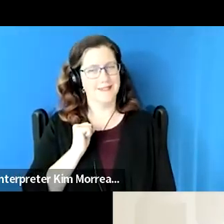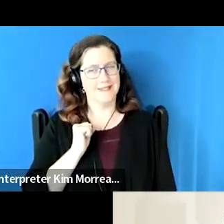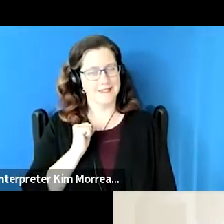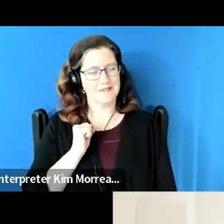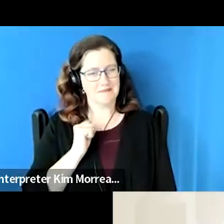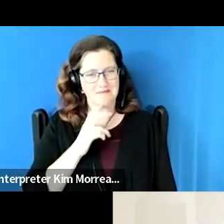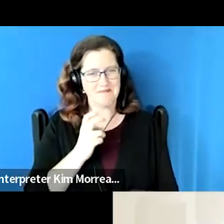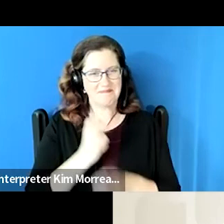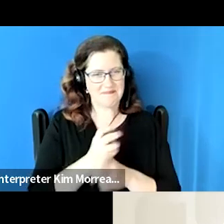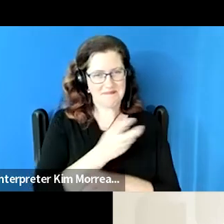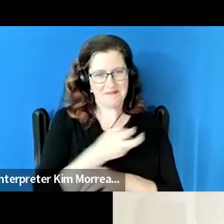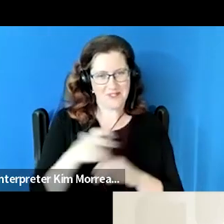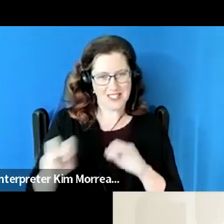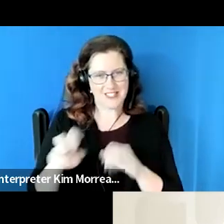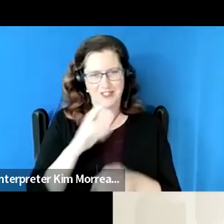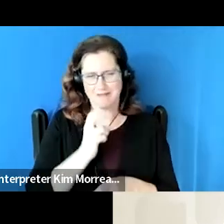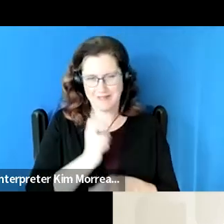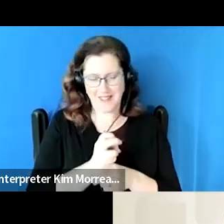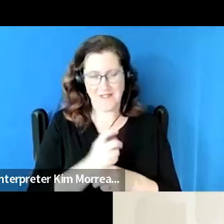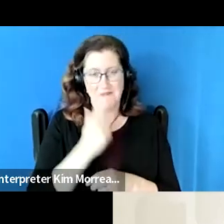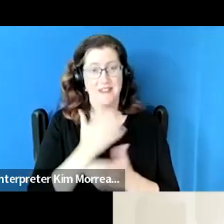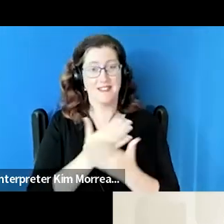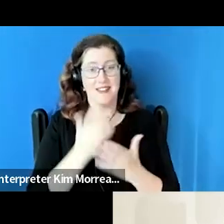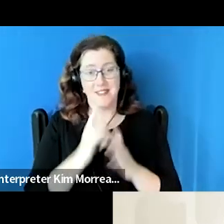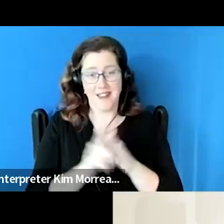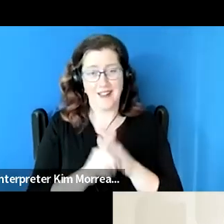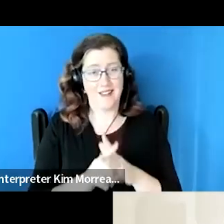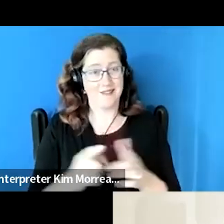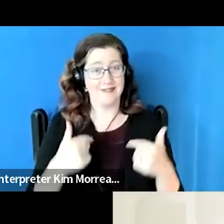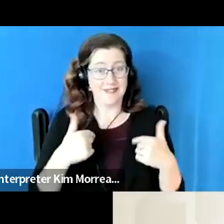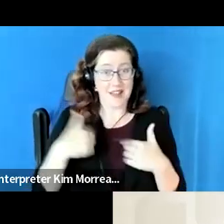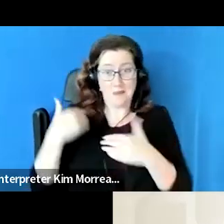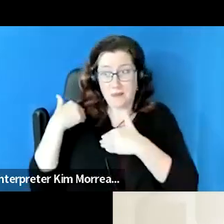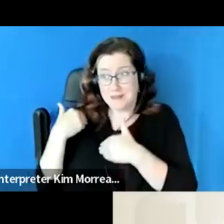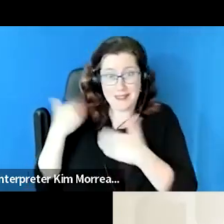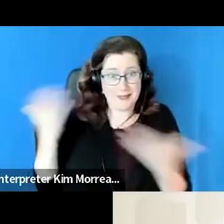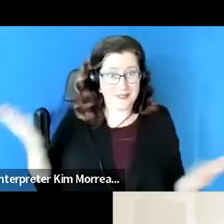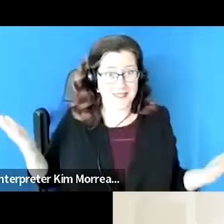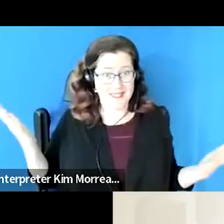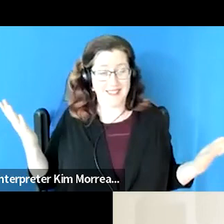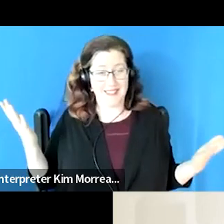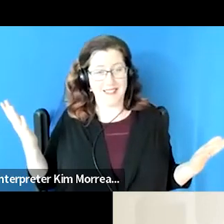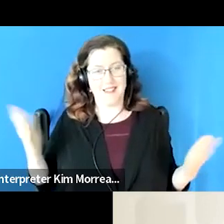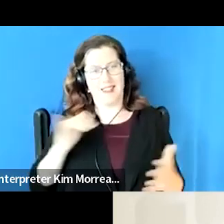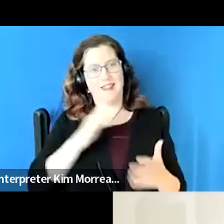'cause stuff comes up and I have I'm responsible, right? So and that's the other thing of resiliency.